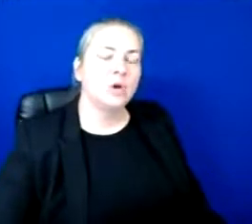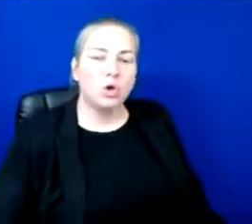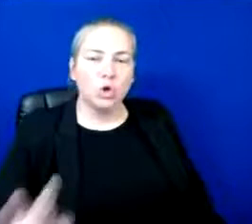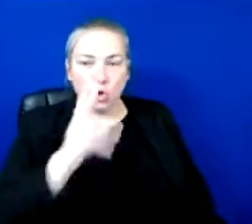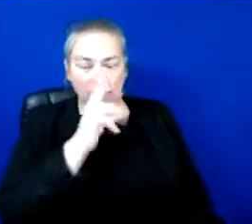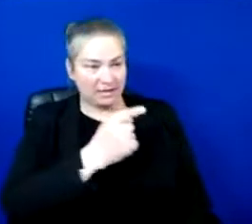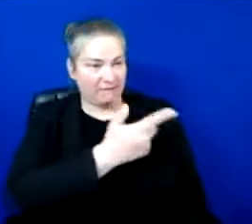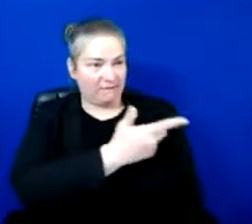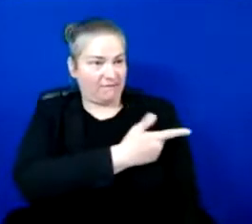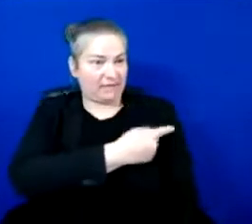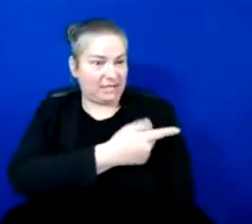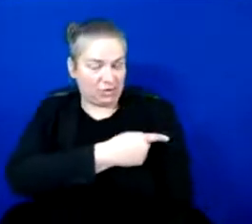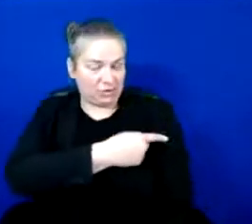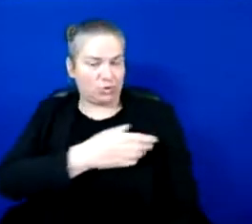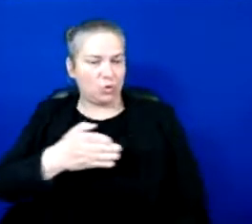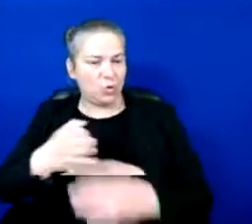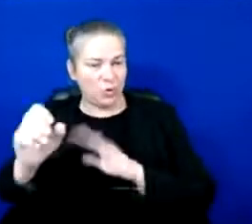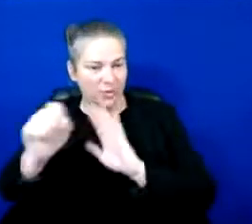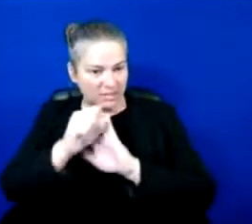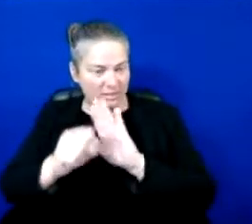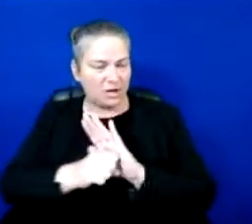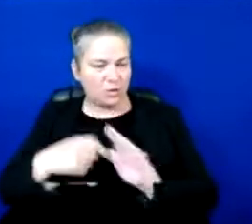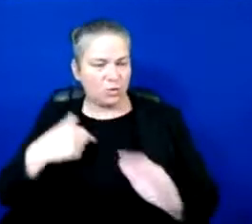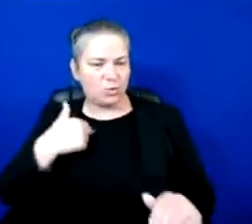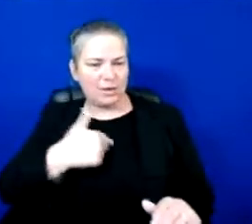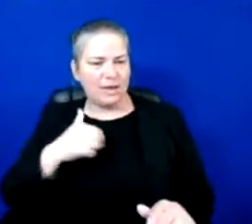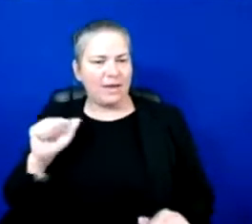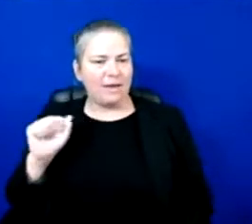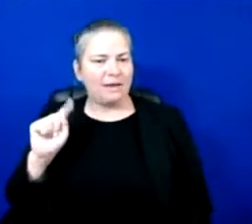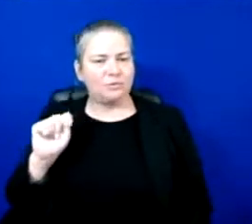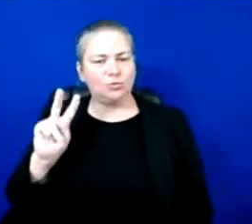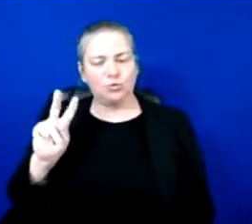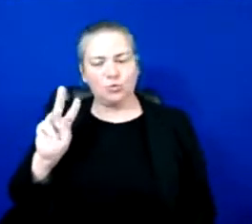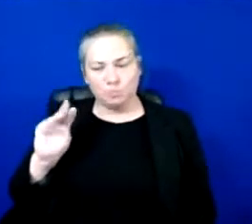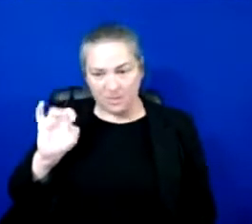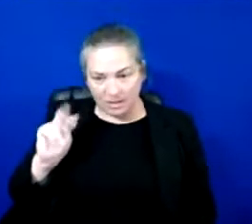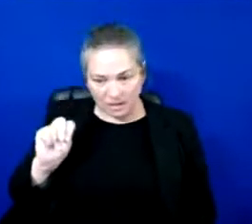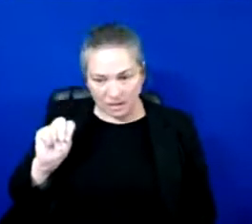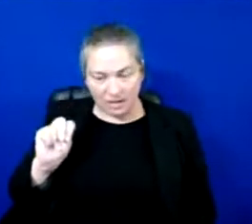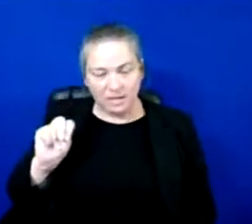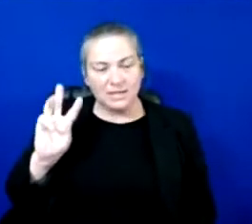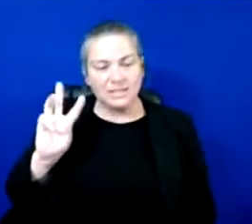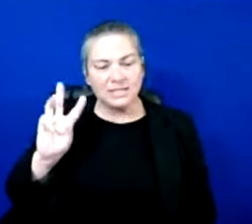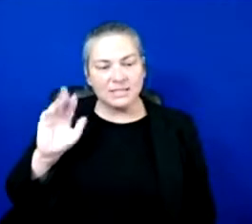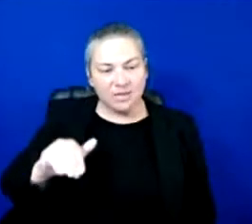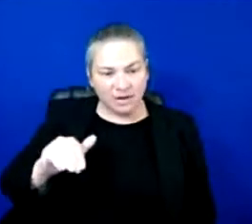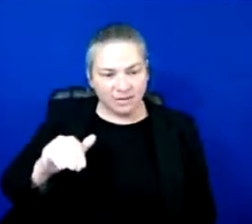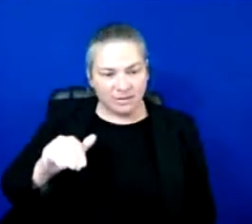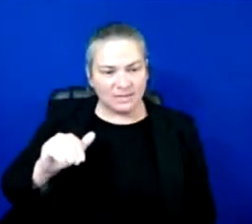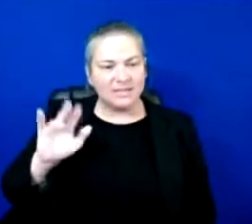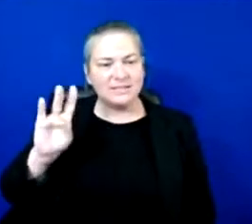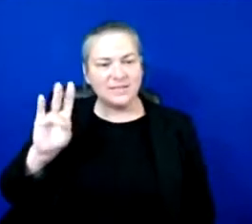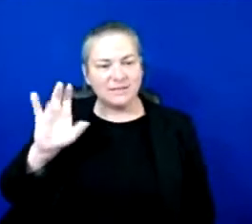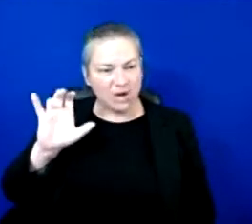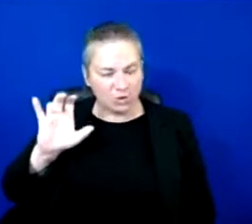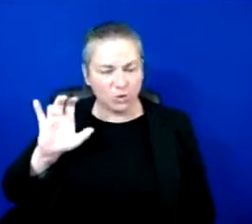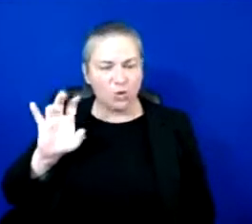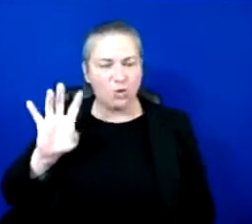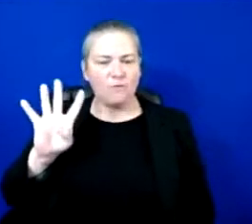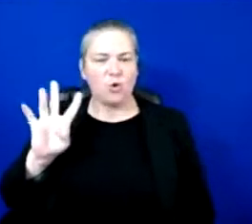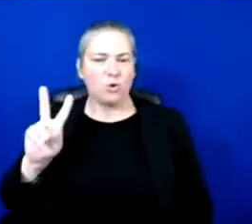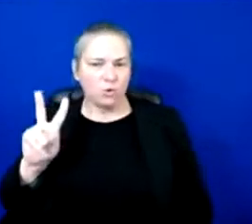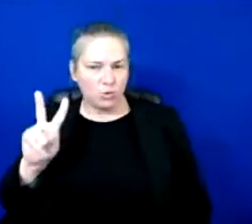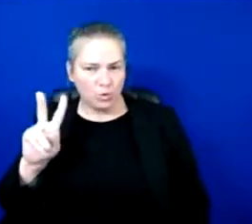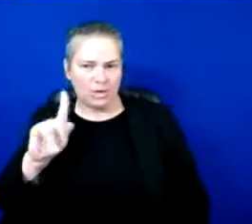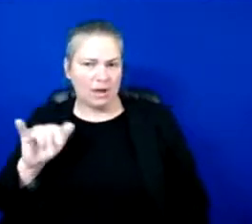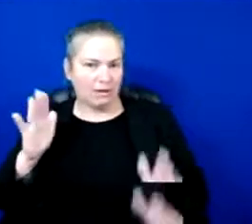through the state, we are actually at 2,006,742 Kentucky ins. That's because